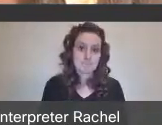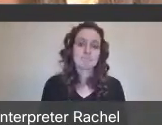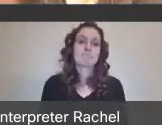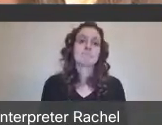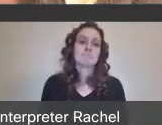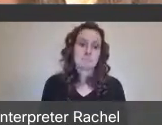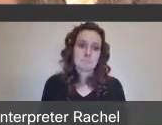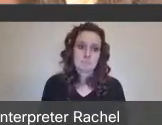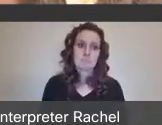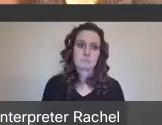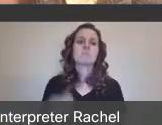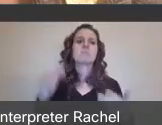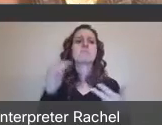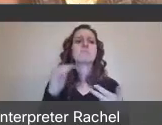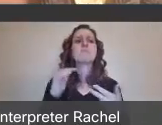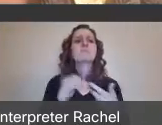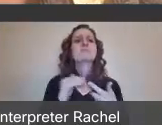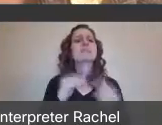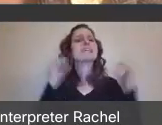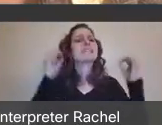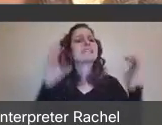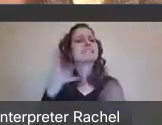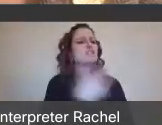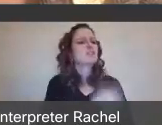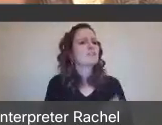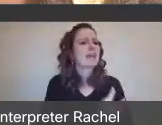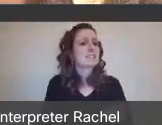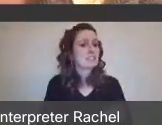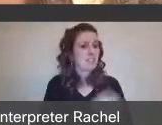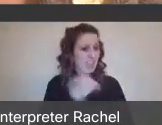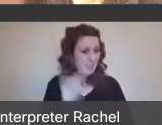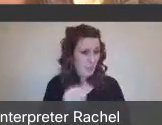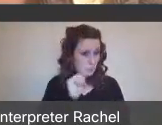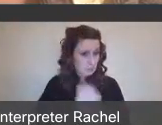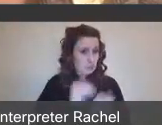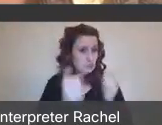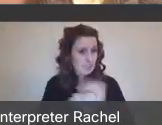[Reporter] Then when it comes with teacher vaccinations, would that change the way the County and the